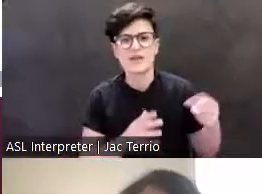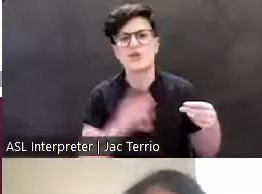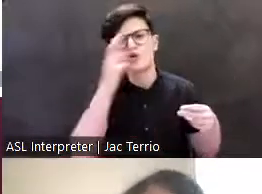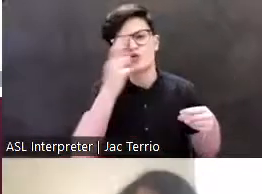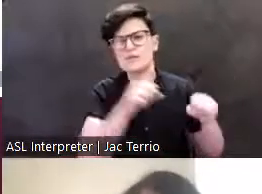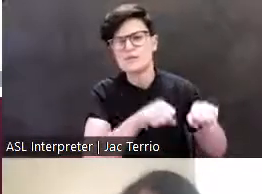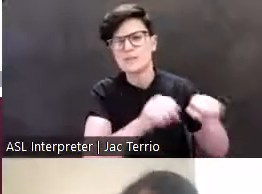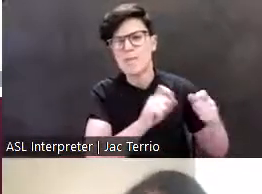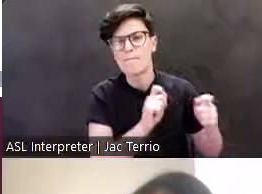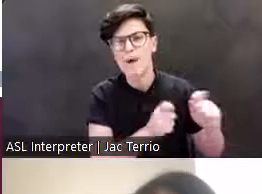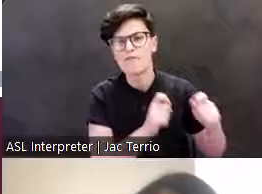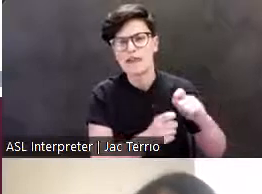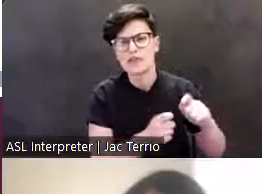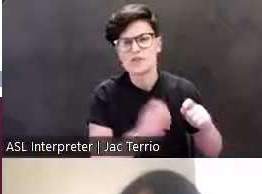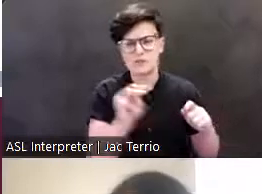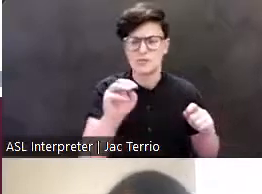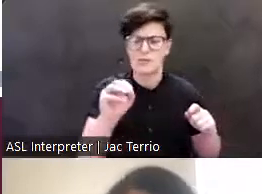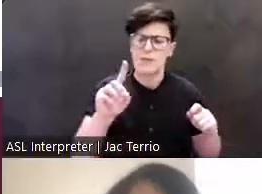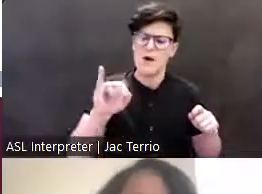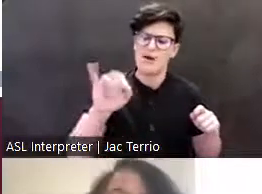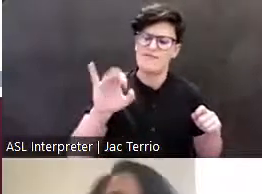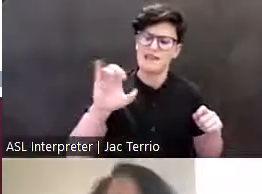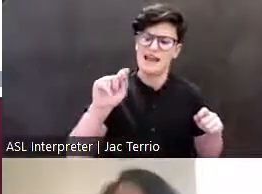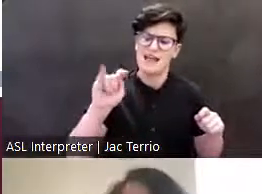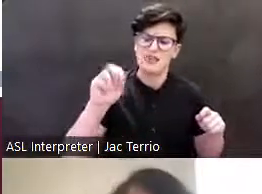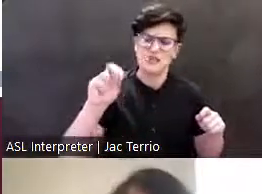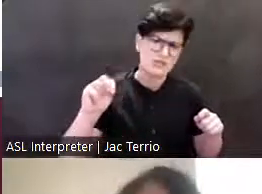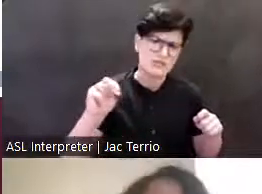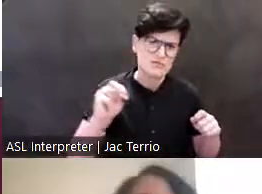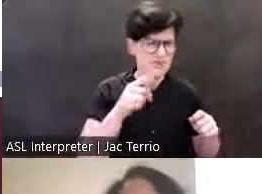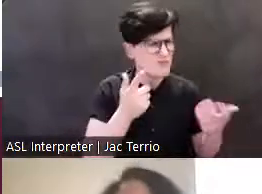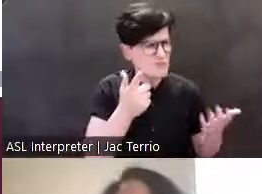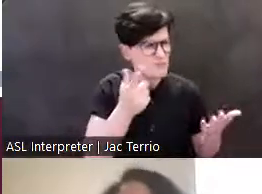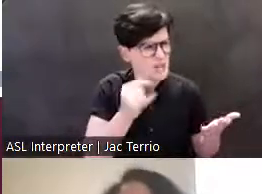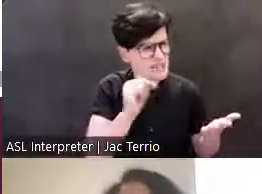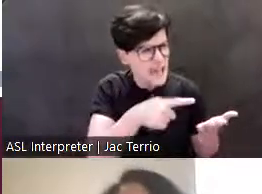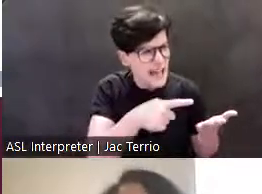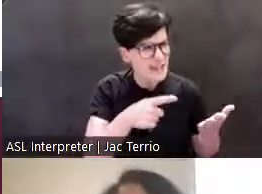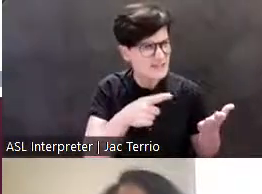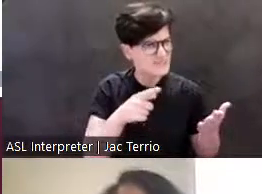It sounds like accommodation but is not the same thing under this law.